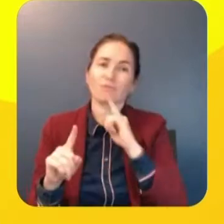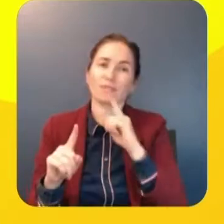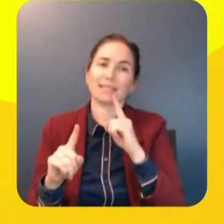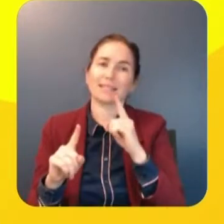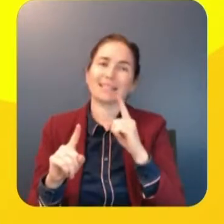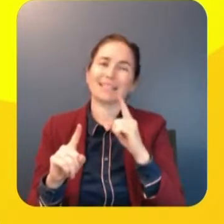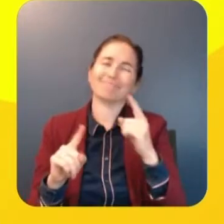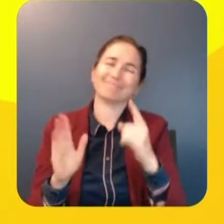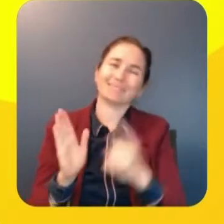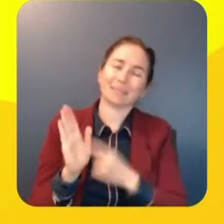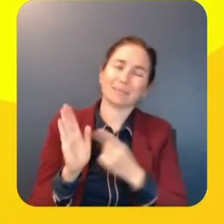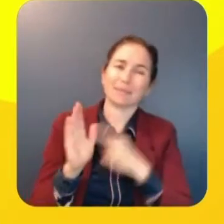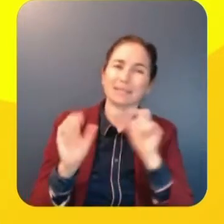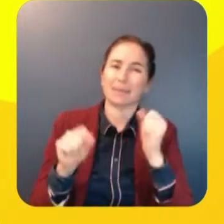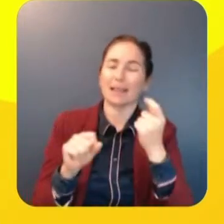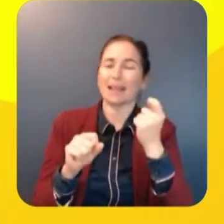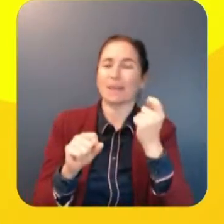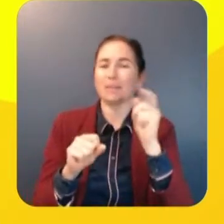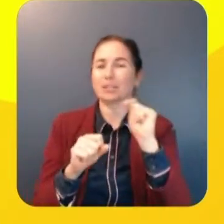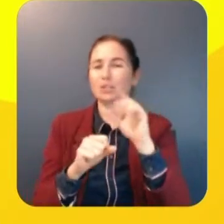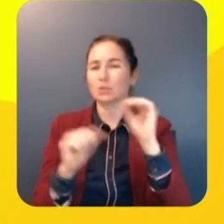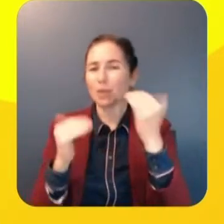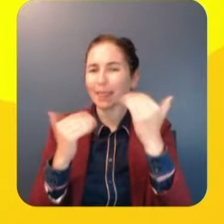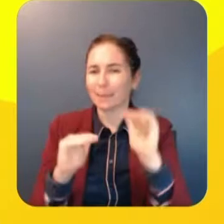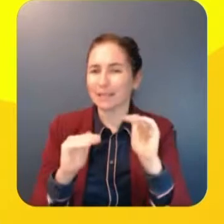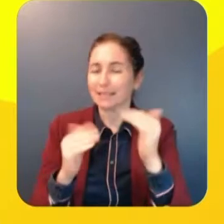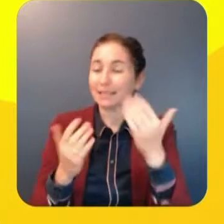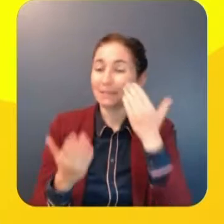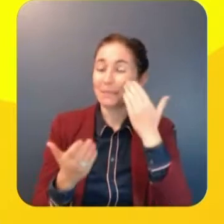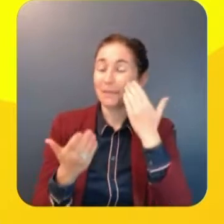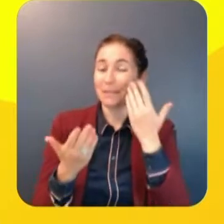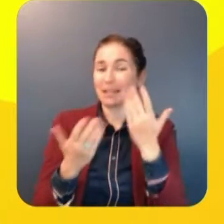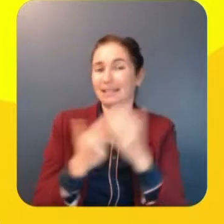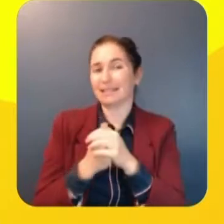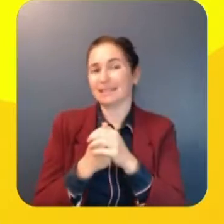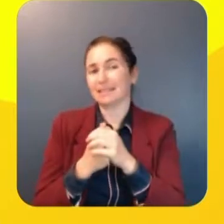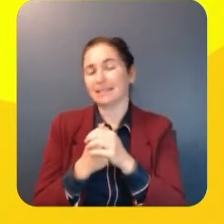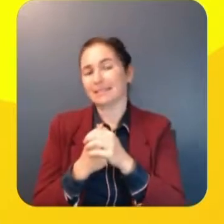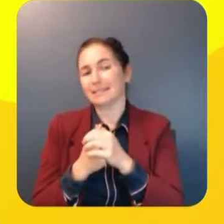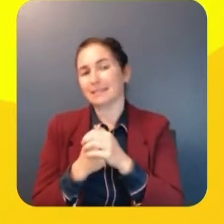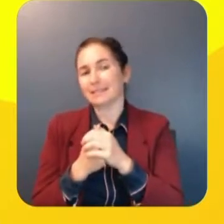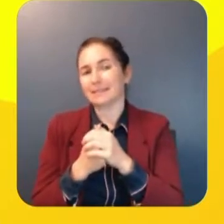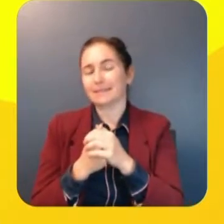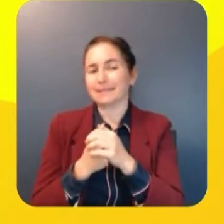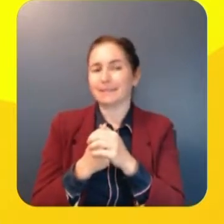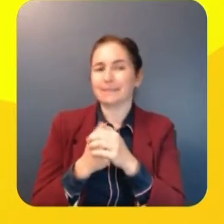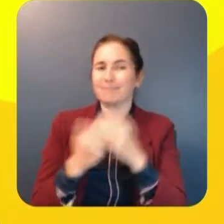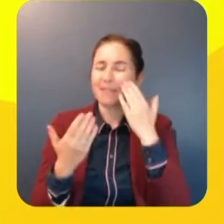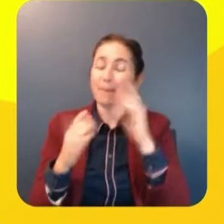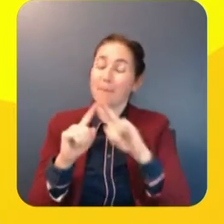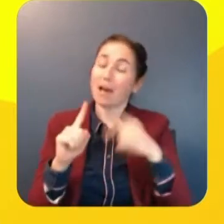be too limited and maybe even too prescribed. But I also think the benefit of that,